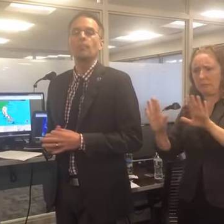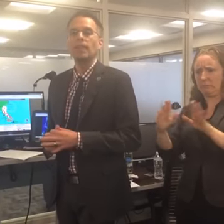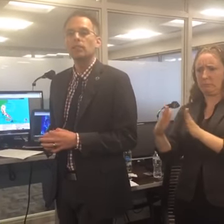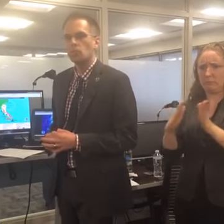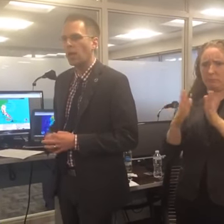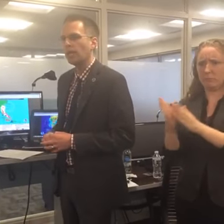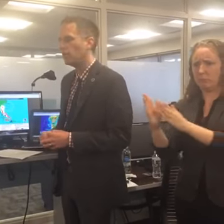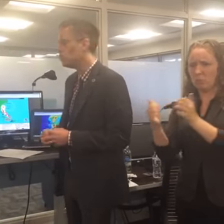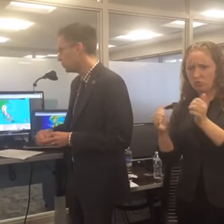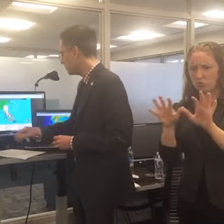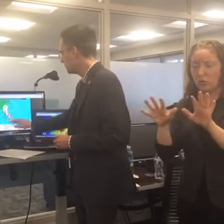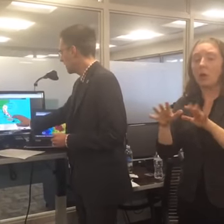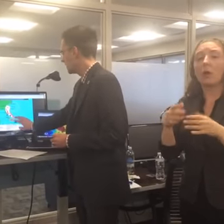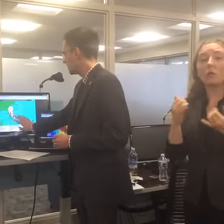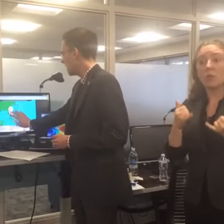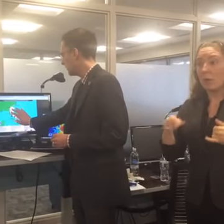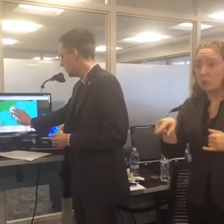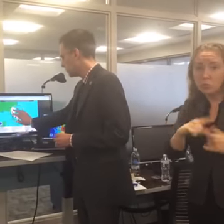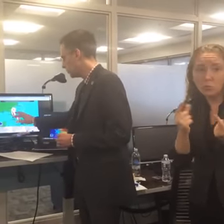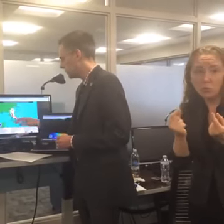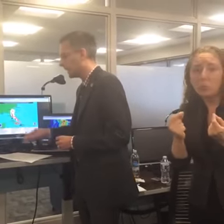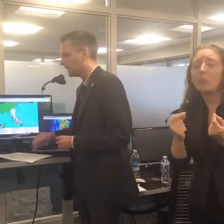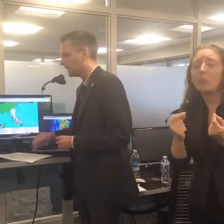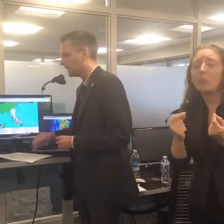storm makes its way to the southeastern United States.